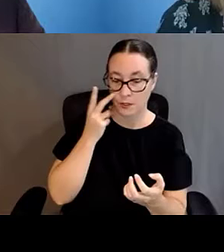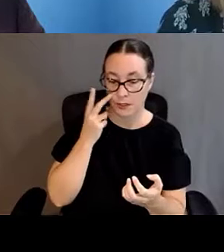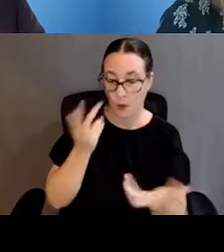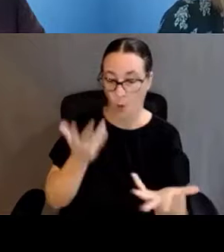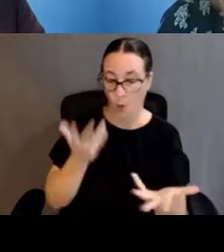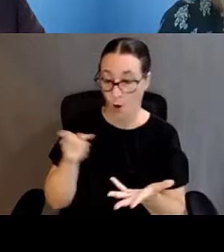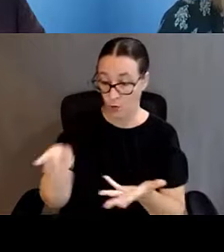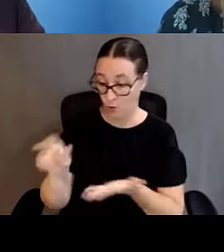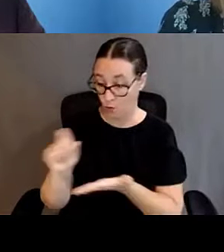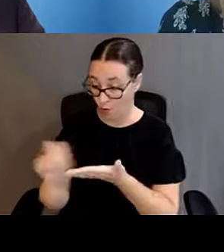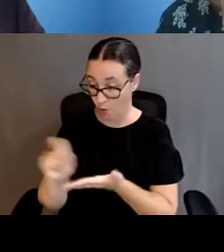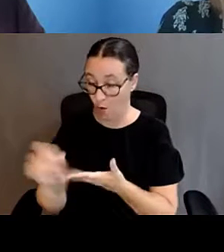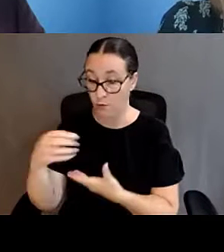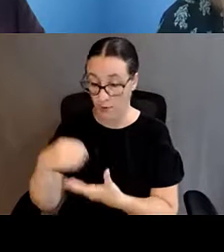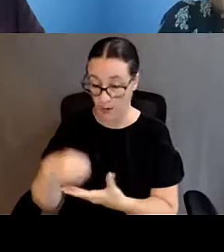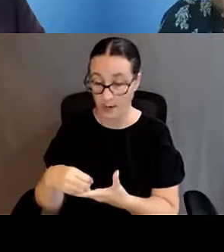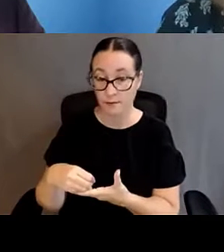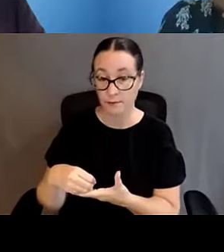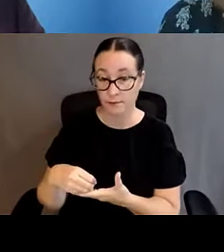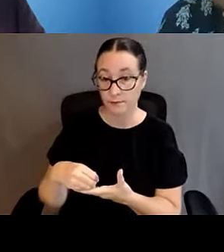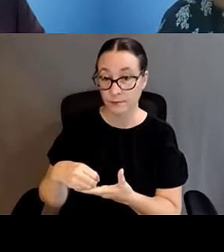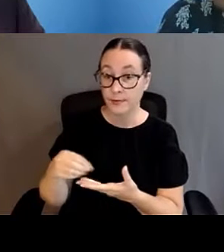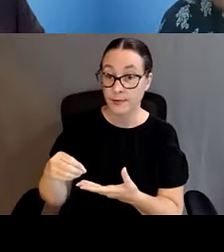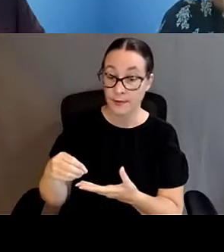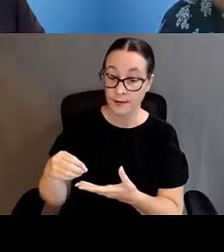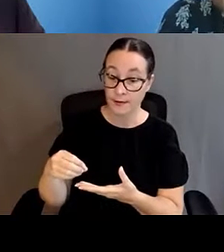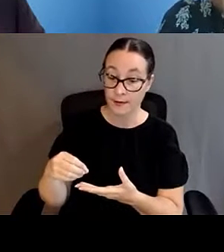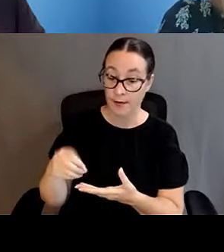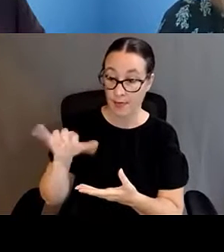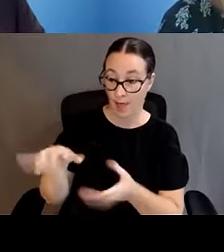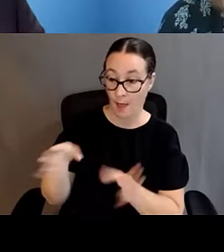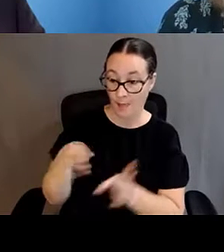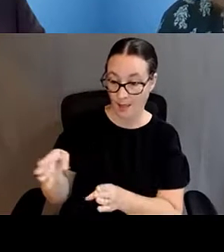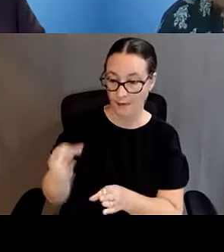in your version of the plan that was approved, that you have followed through with that,